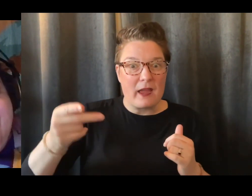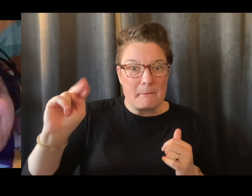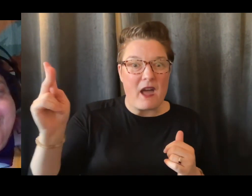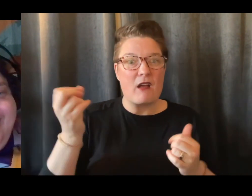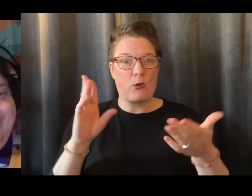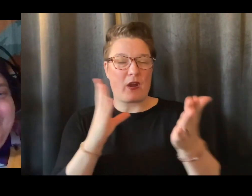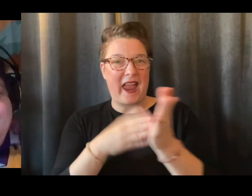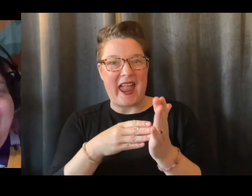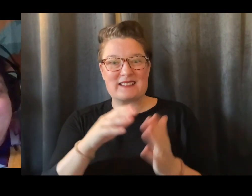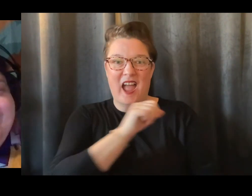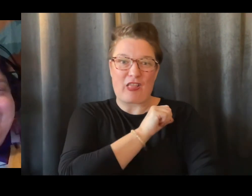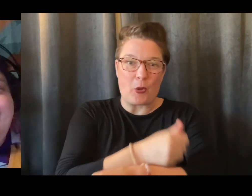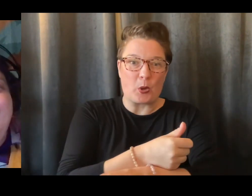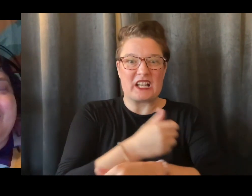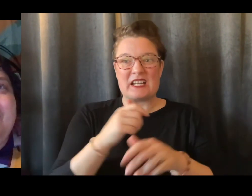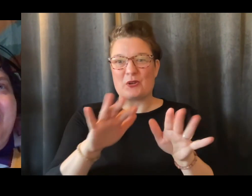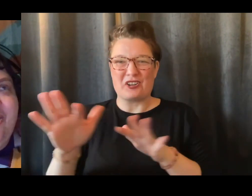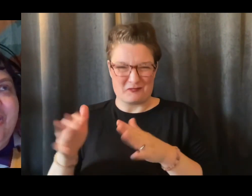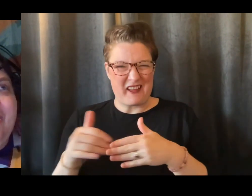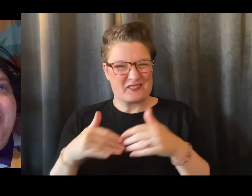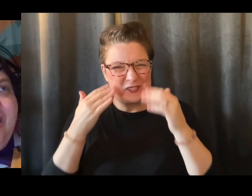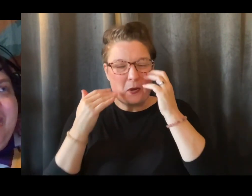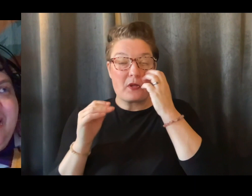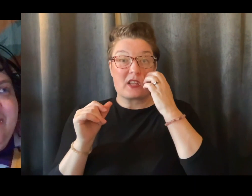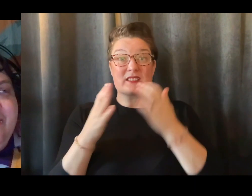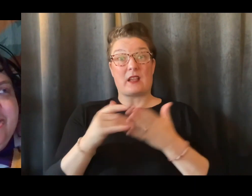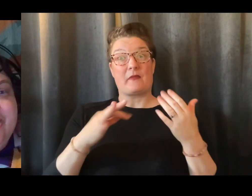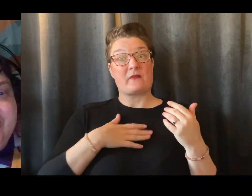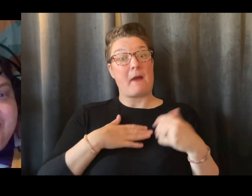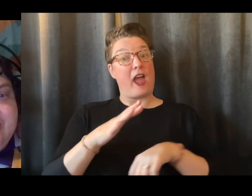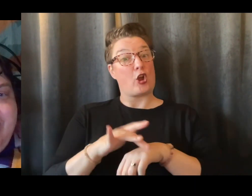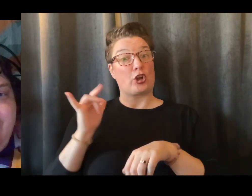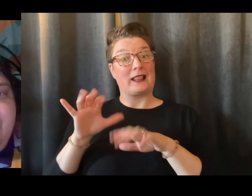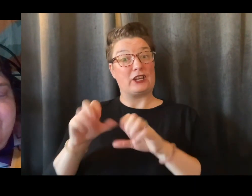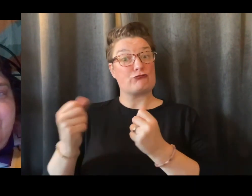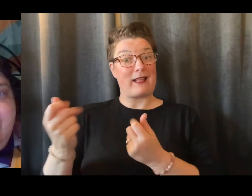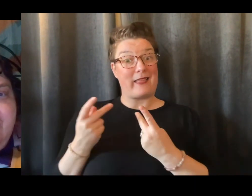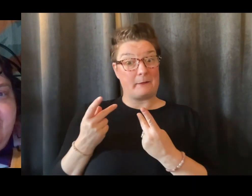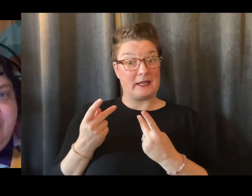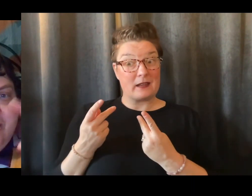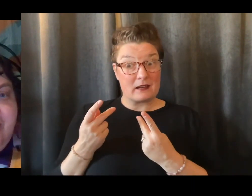some of my early reclaiming of jewishness was about turning the star of David into an anarchist symbol.